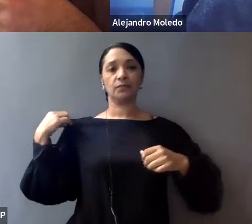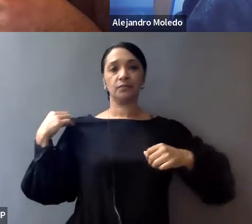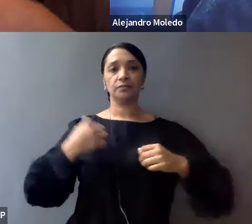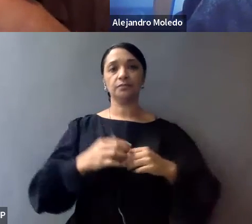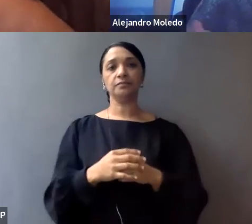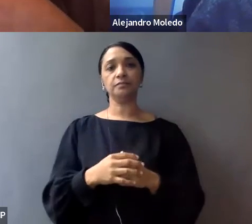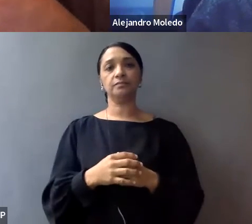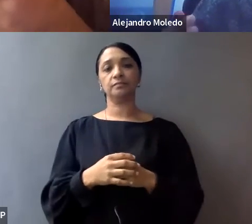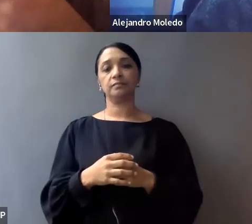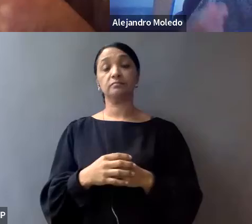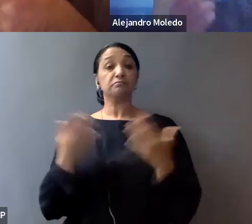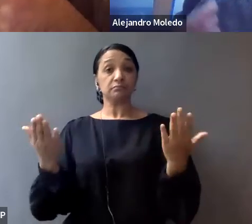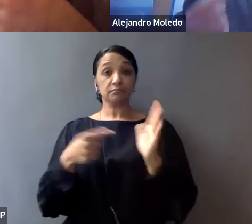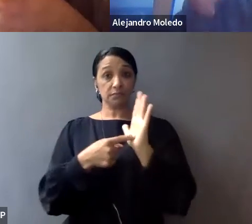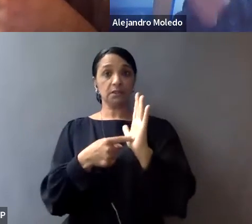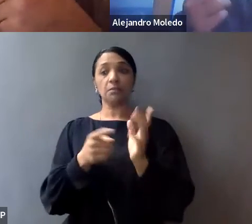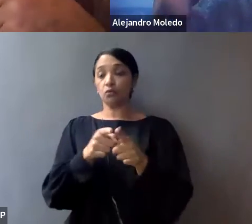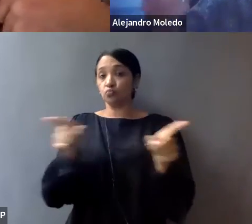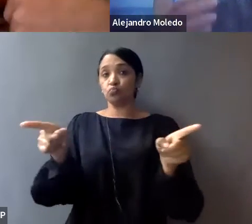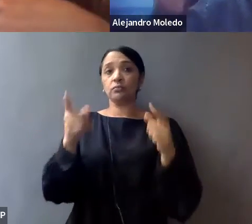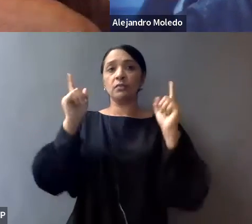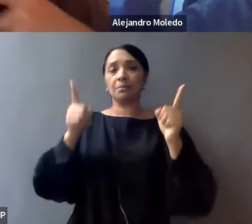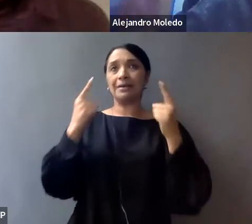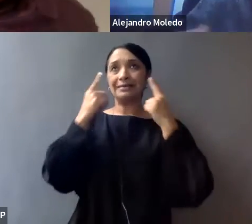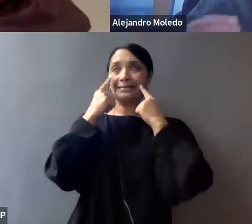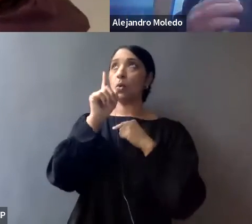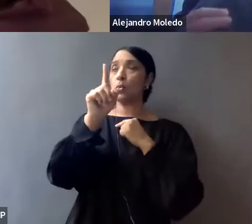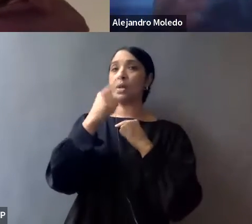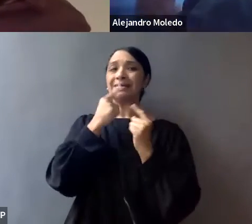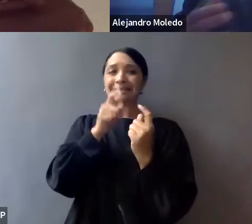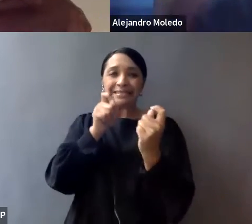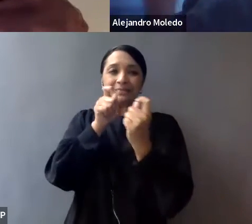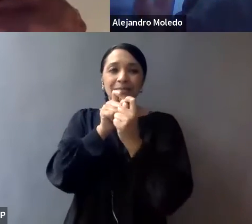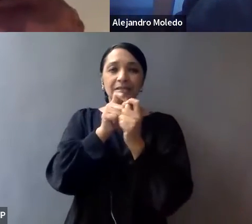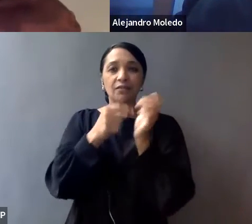You need to come up with a specific example in a specific situation